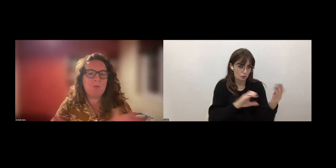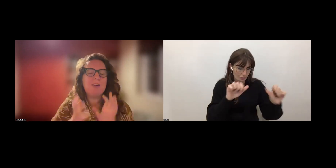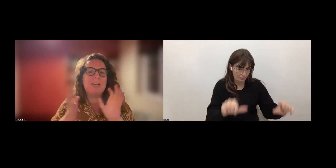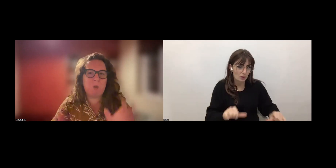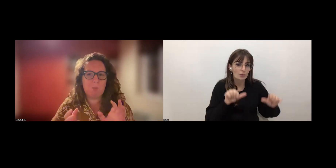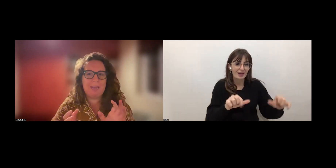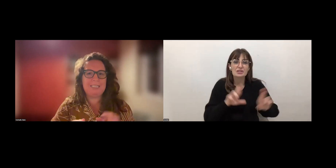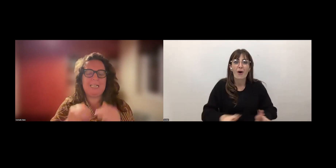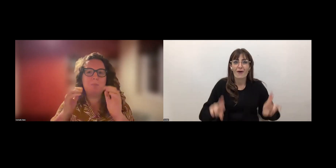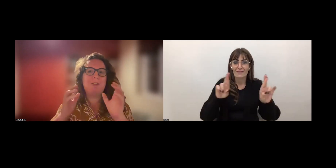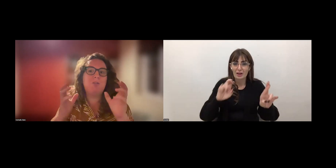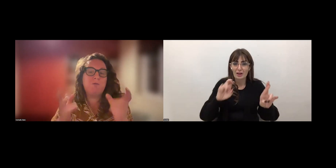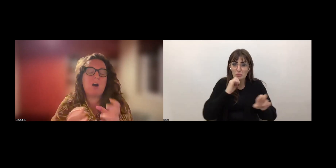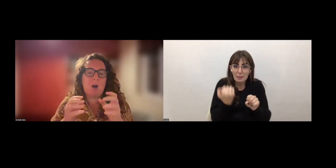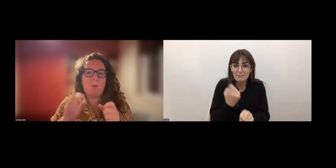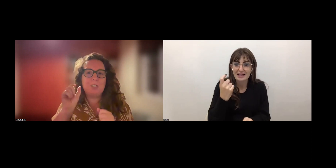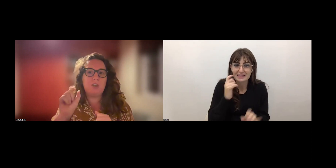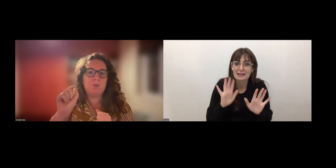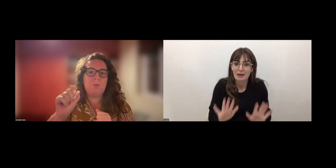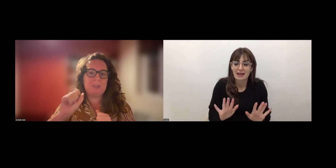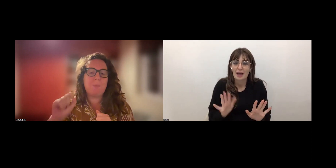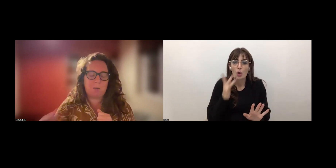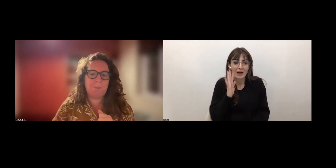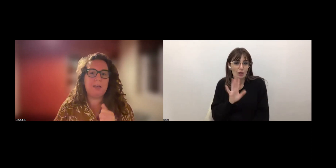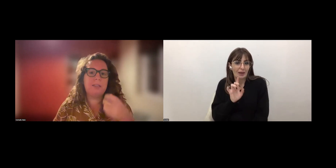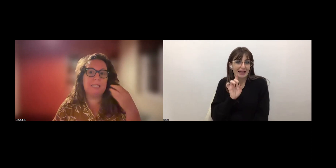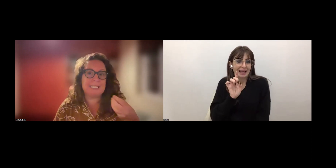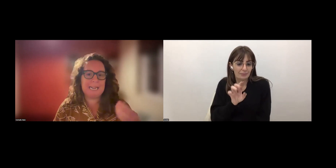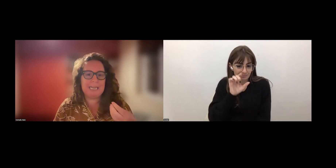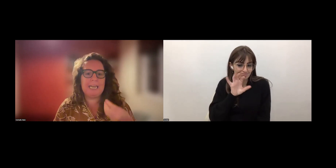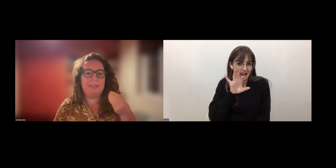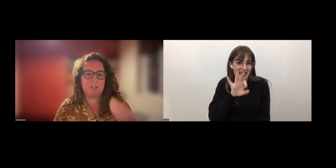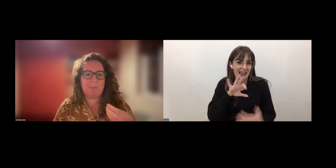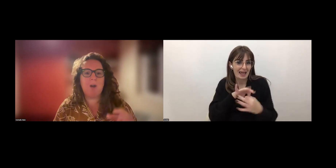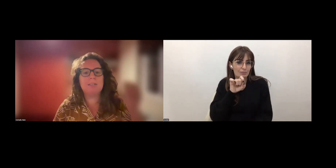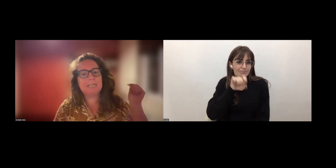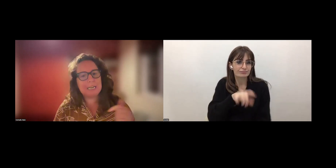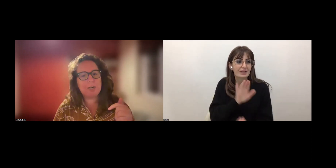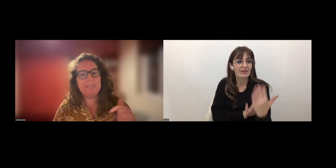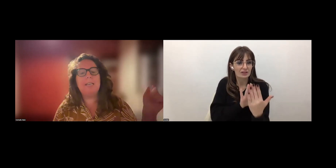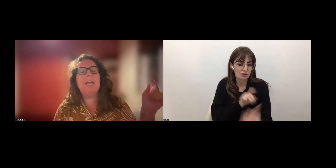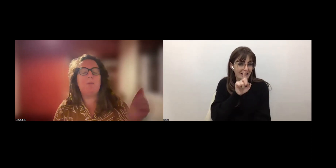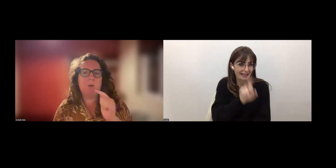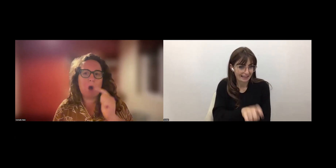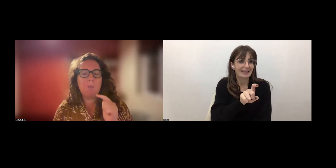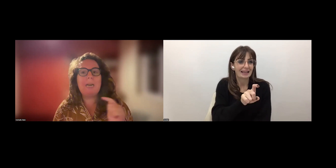Hopefully it will all make sense. Once I pop this link in the chat box, click on it, it will open